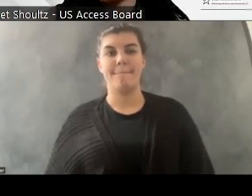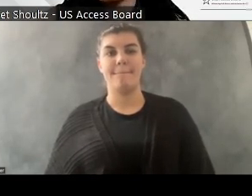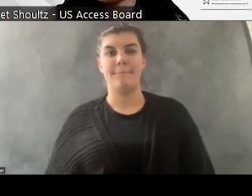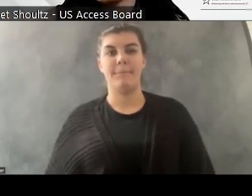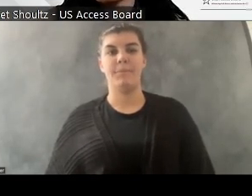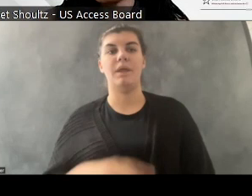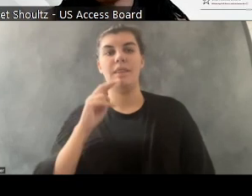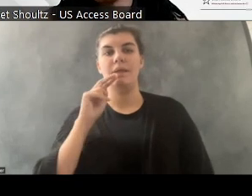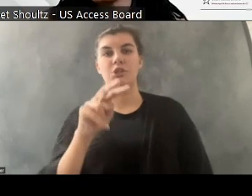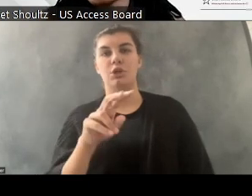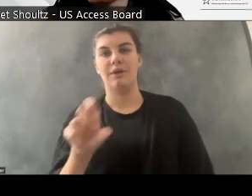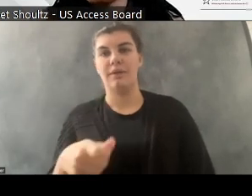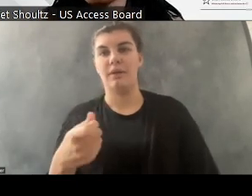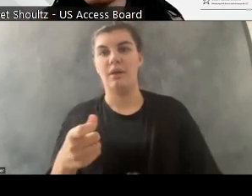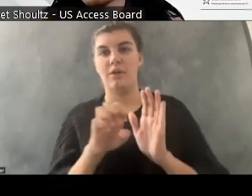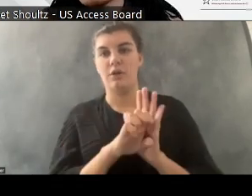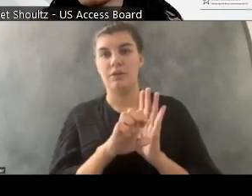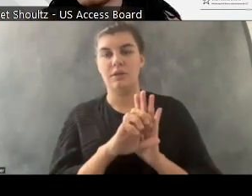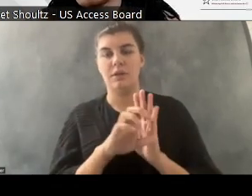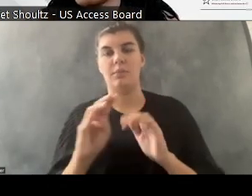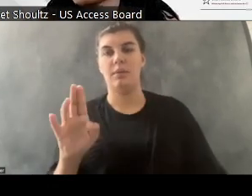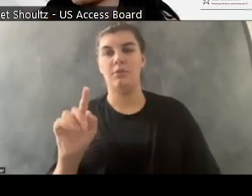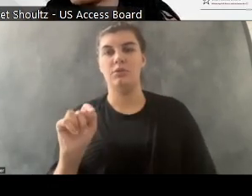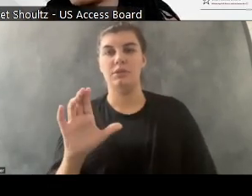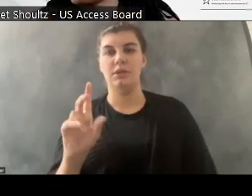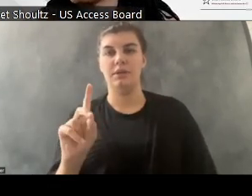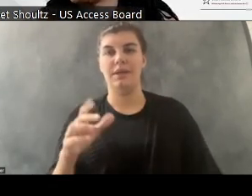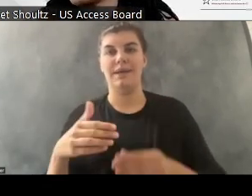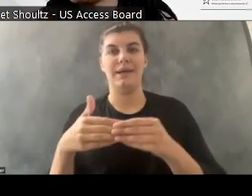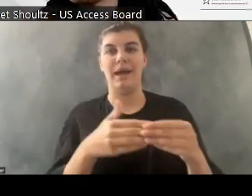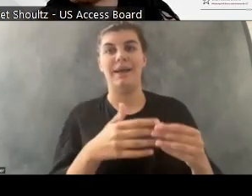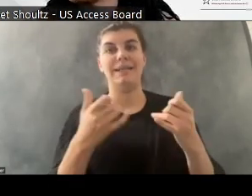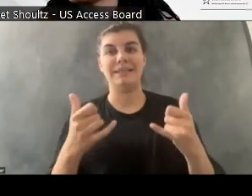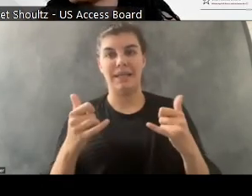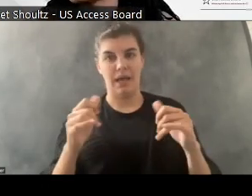Let's look at another example of MUTCD guidance that is now in final rule.